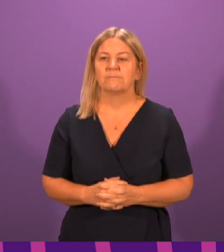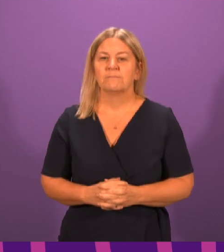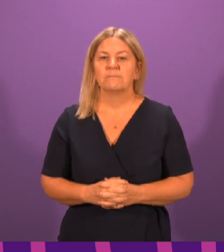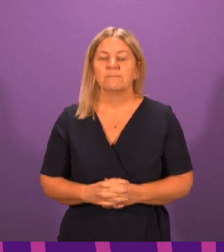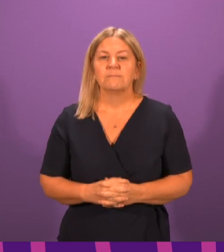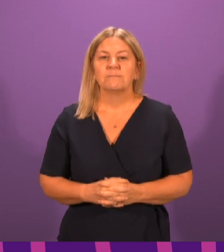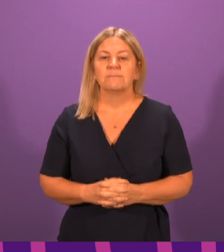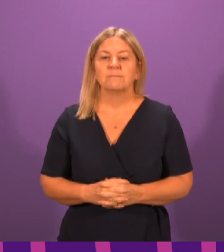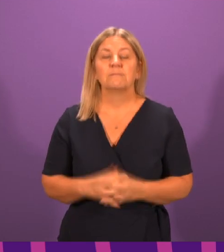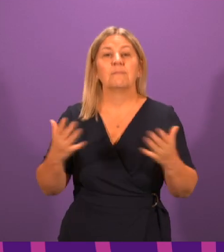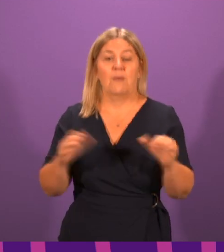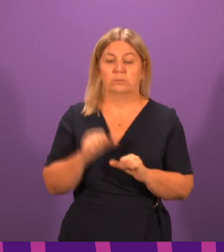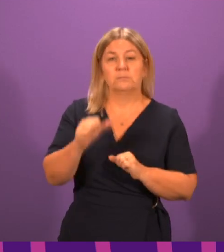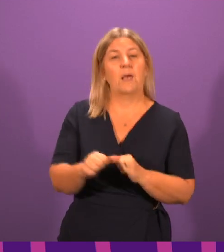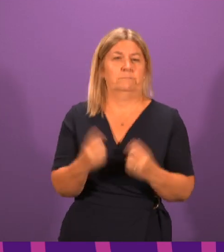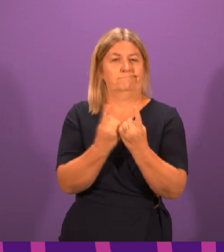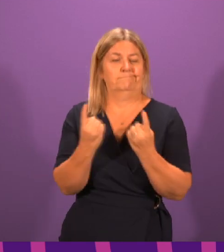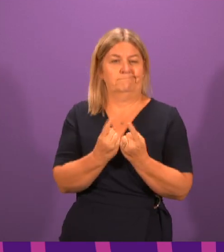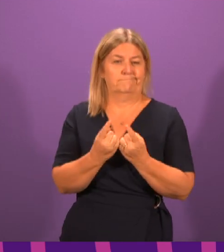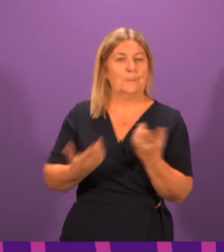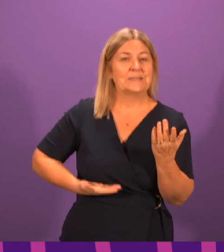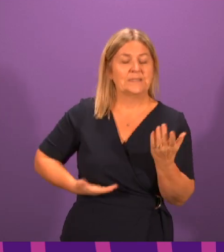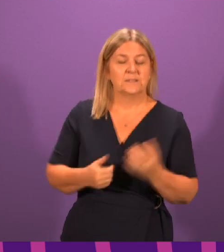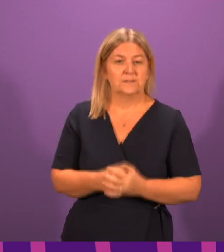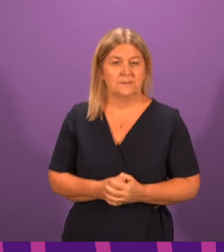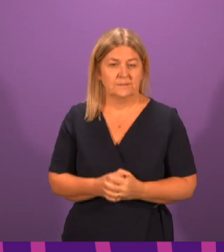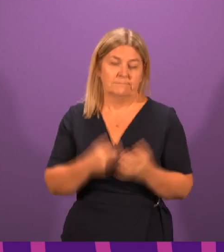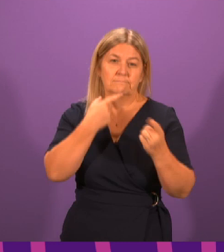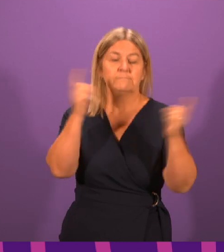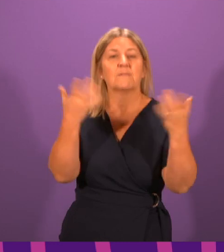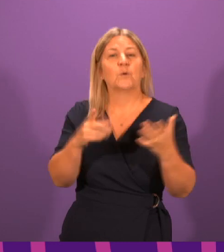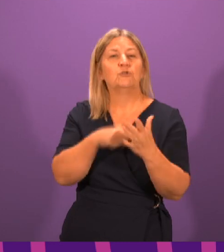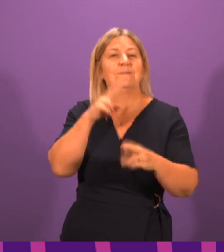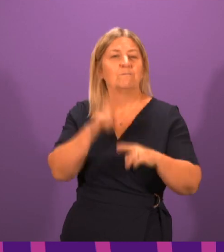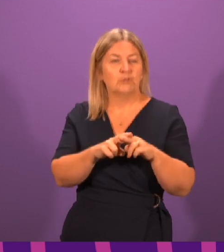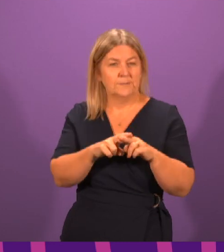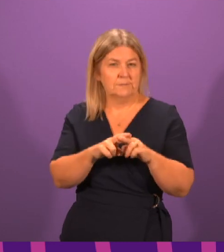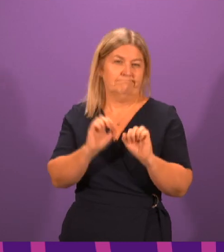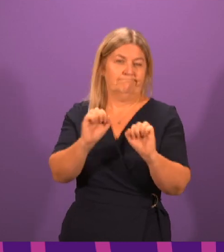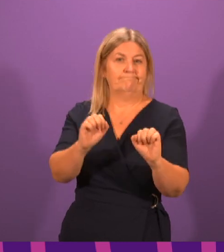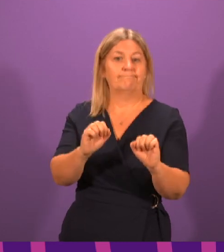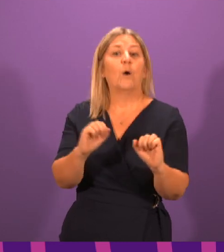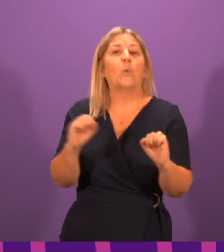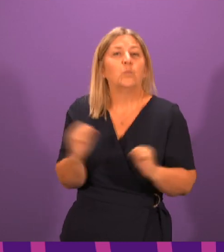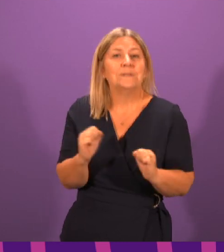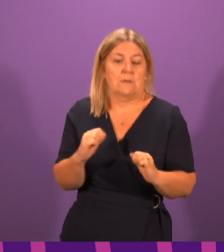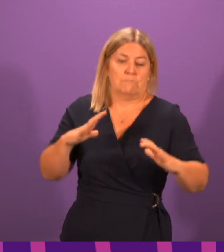The Presiding Officer (Ken Macintosh): The next item of business is a statement by Jeane Freeman on winter preparedness in the national